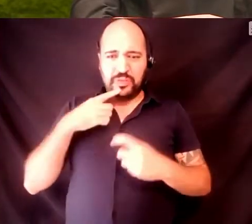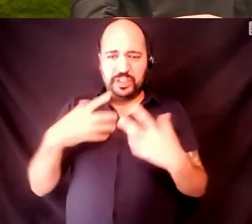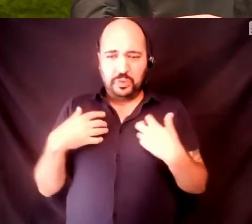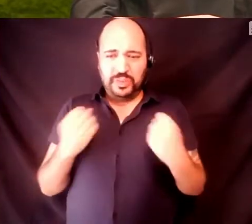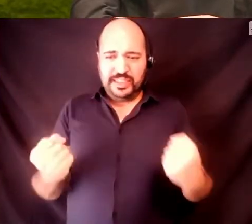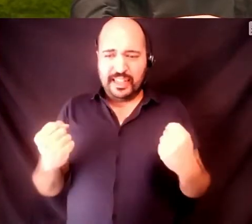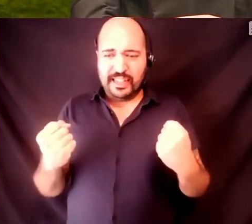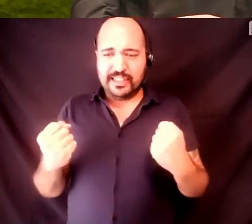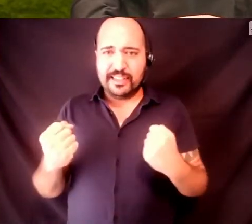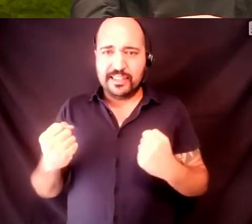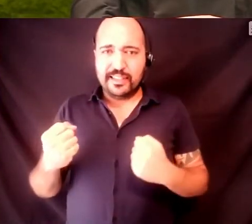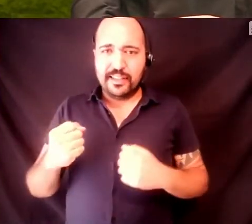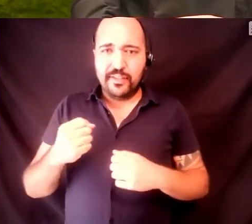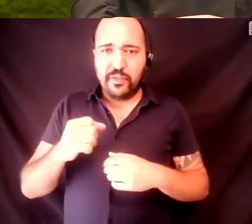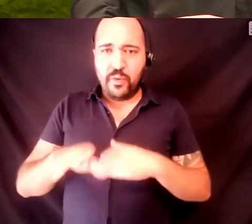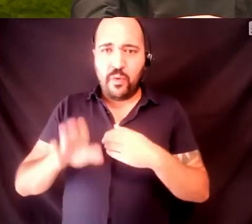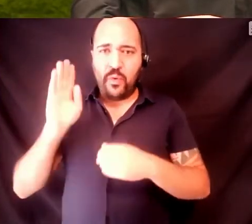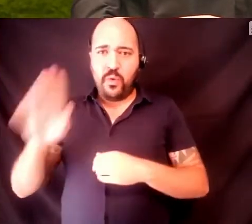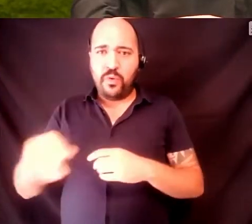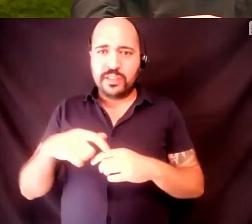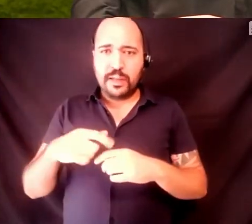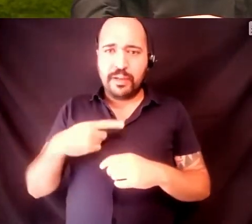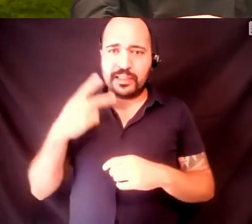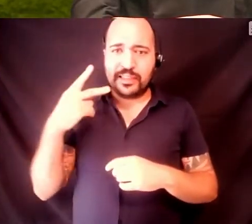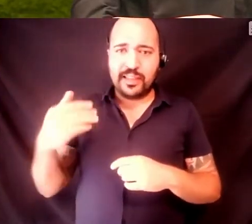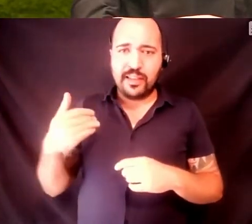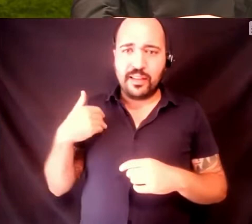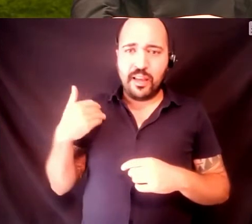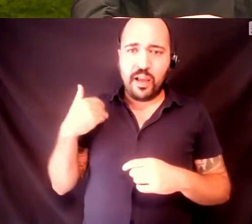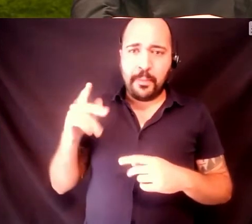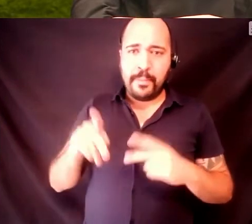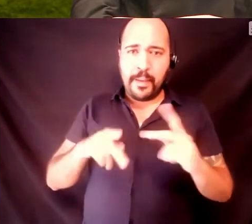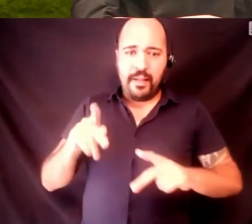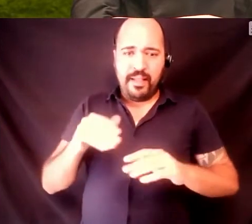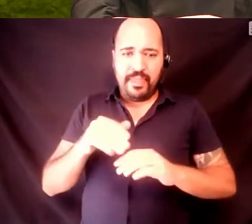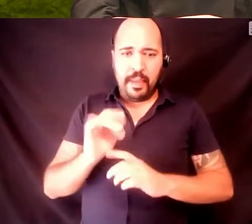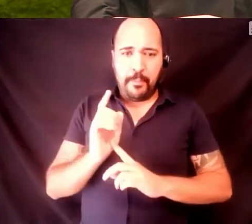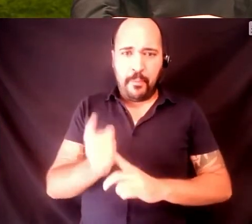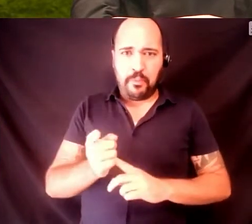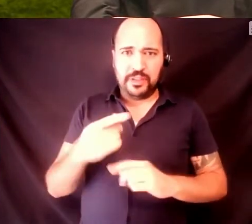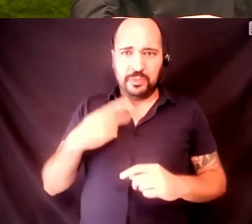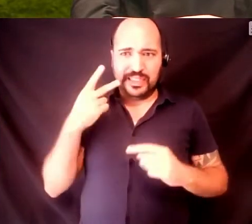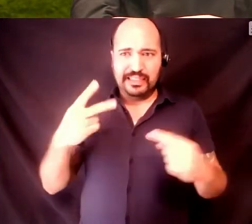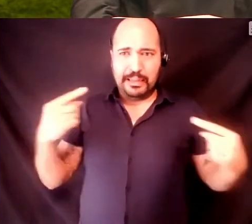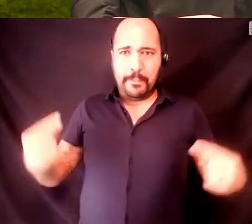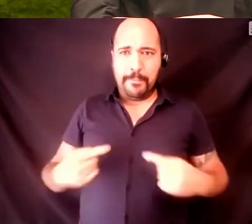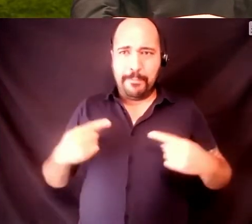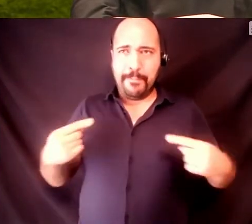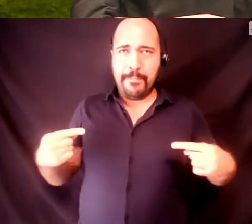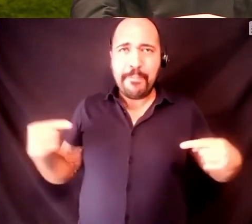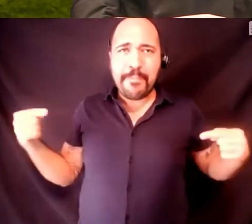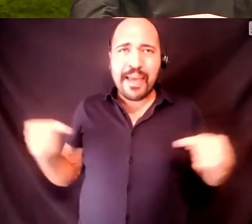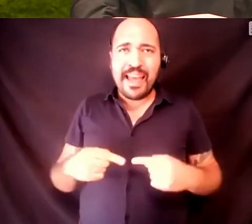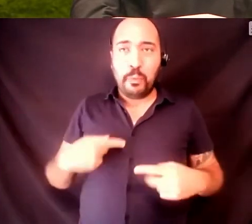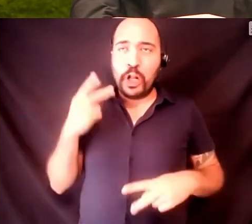resilience I think in the moment where there's pain. We can choose to look at brokenness, which I think all too often happens. Or we can choose to say.